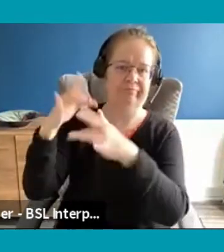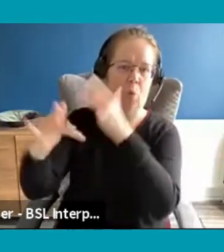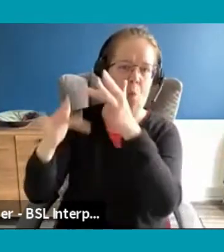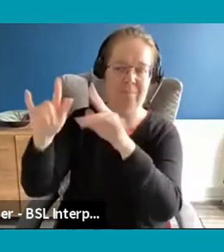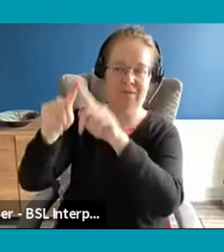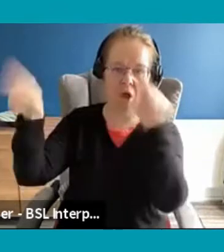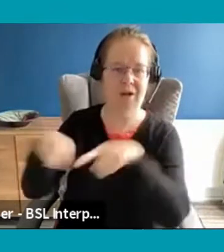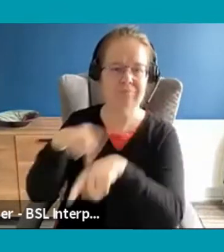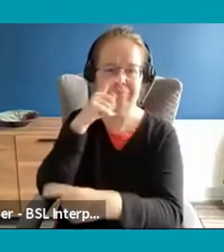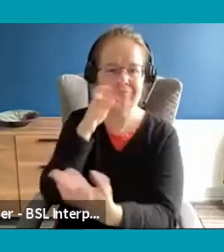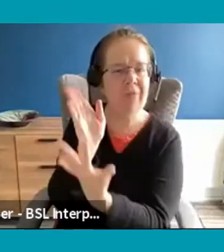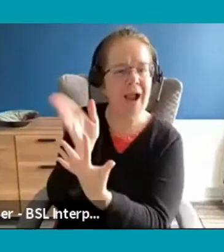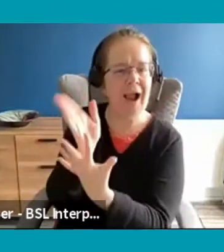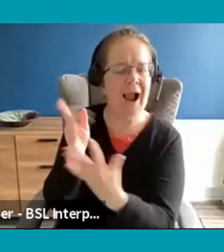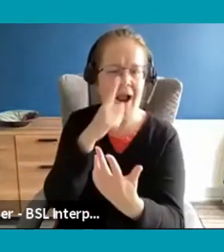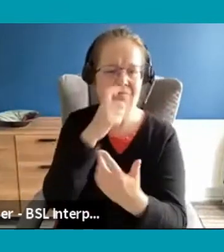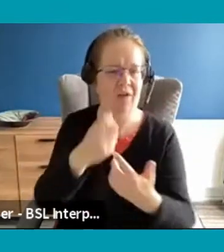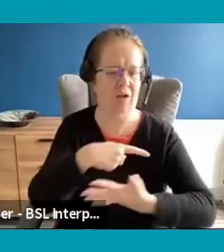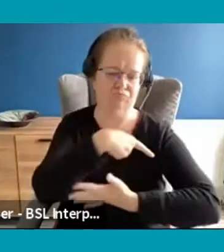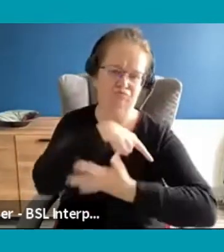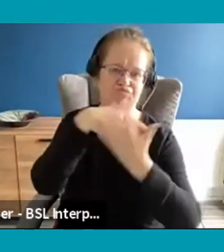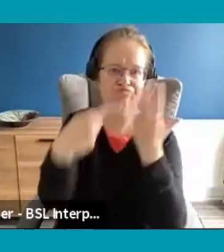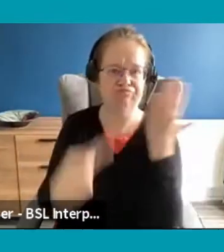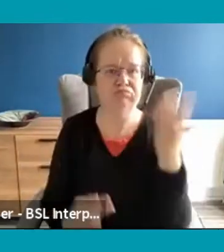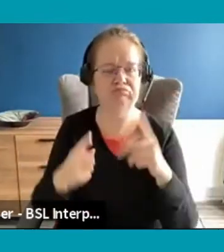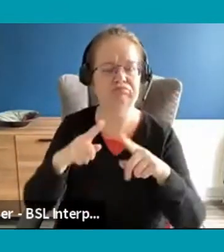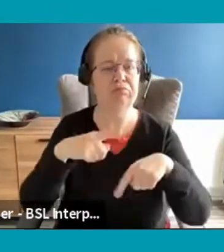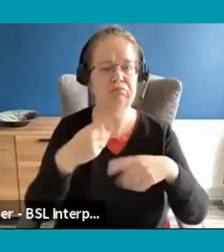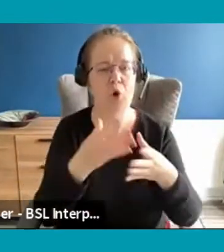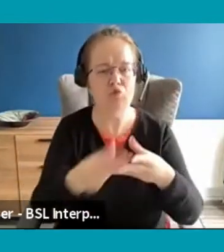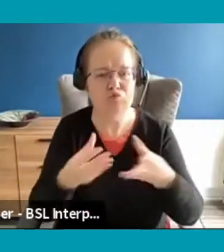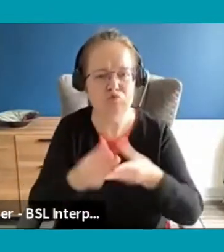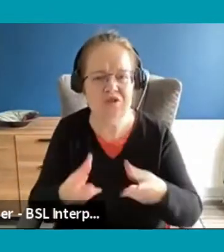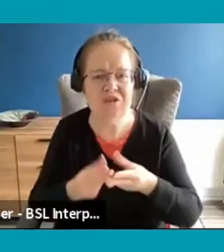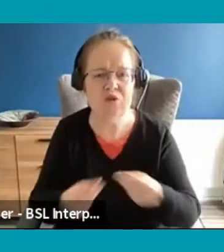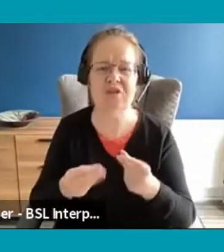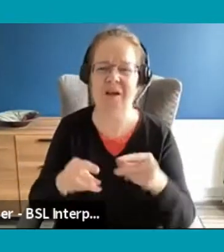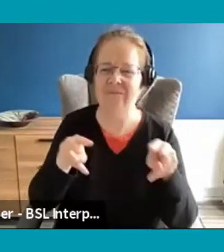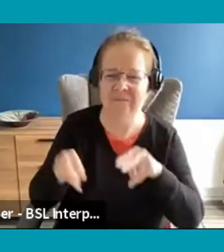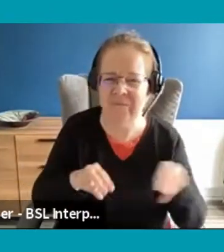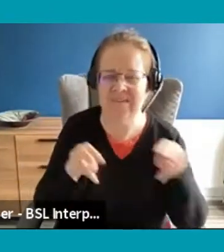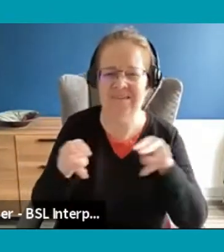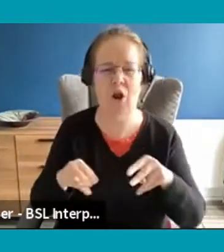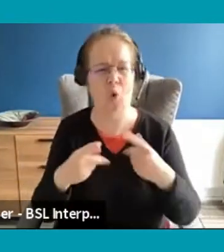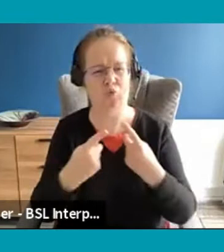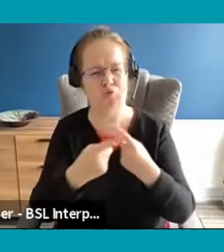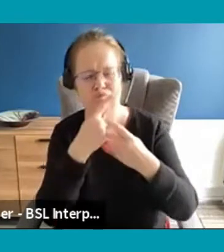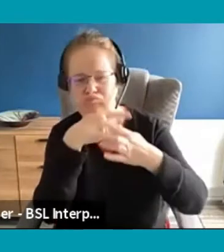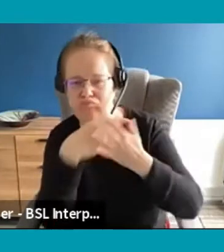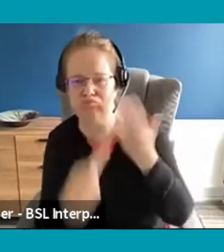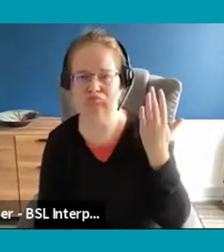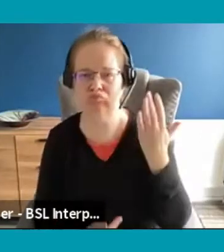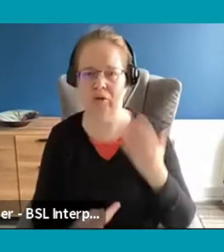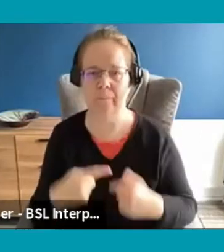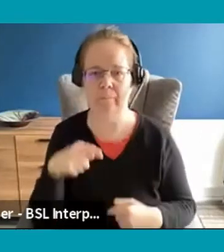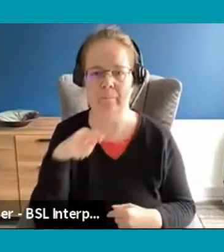access a whole range of different resources, tools and videos. And one of this obviously being The Meet the Employer.